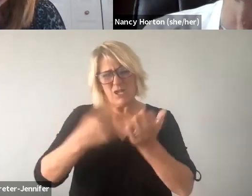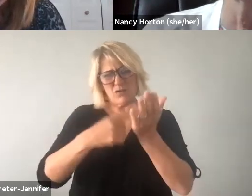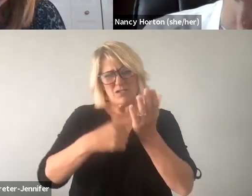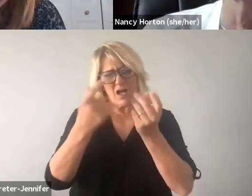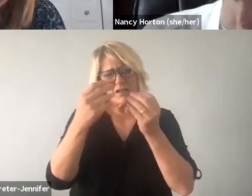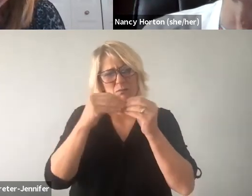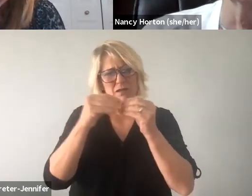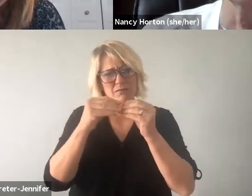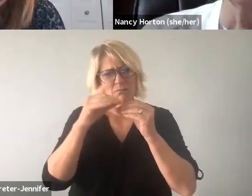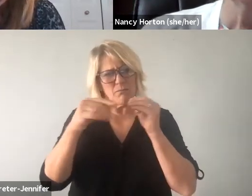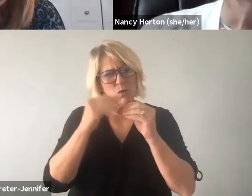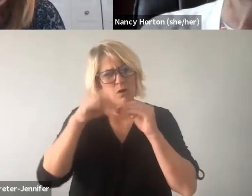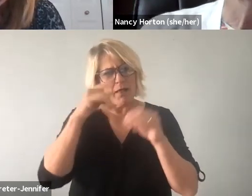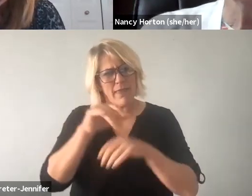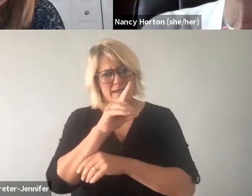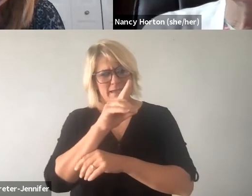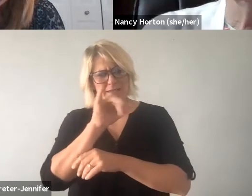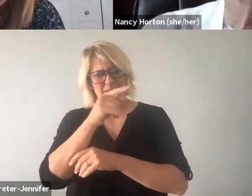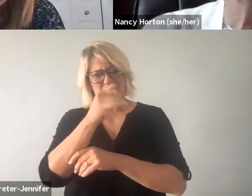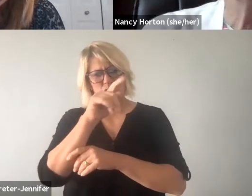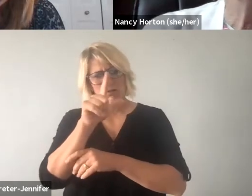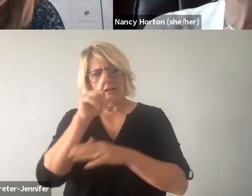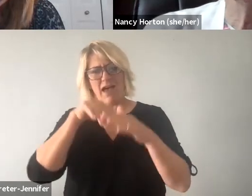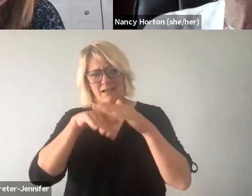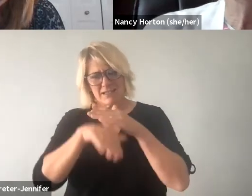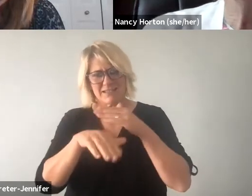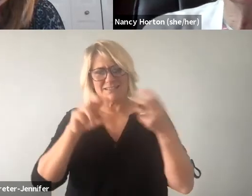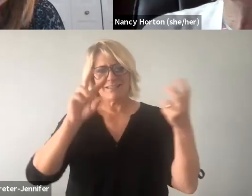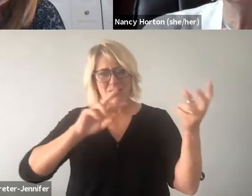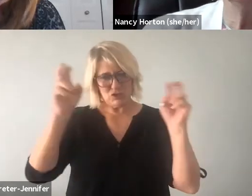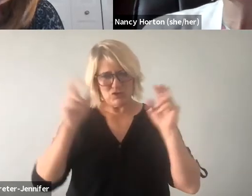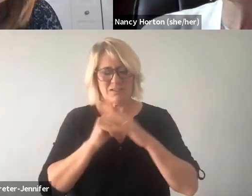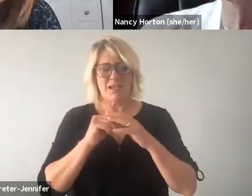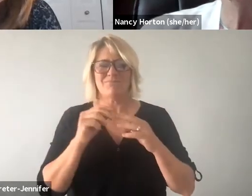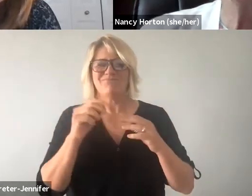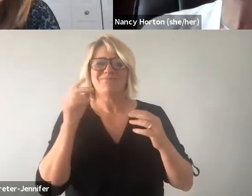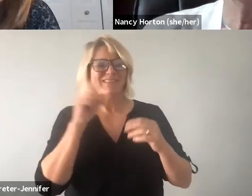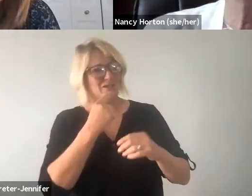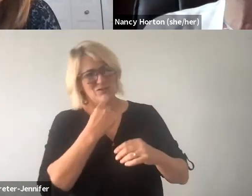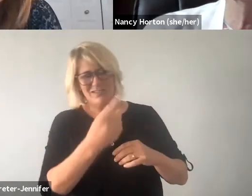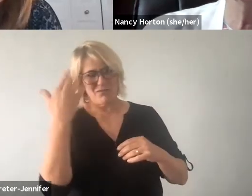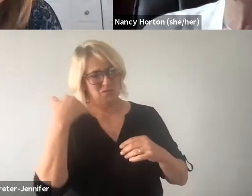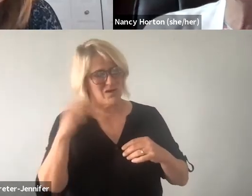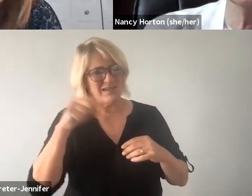compatibility for people with accessibility that affect mobility or dexterity. Can you talk a little bit